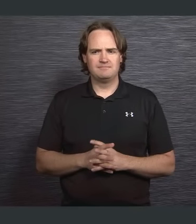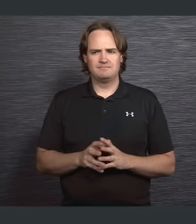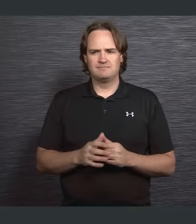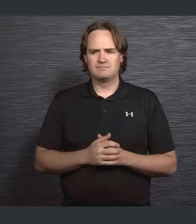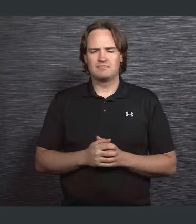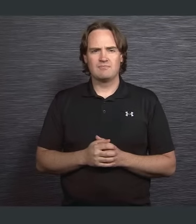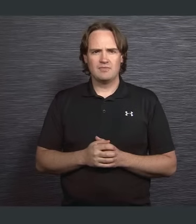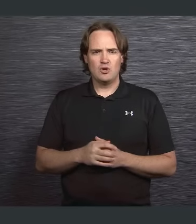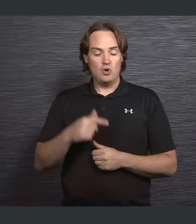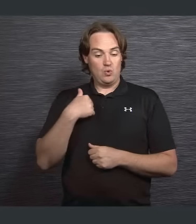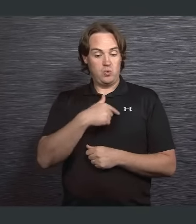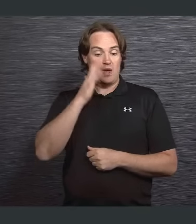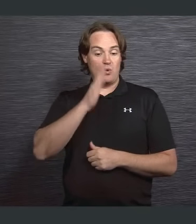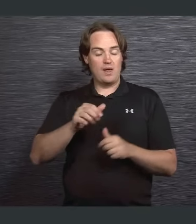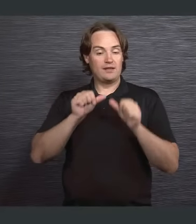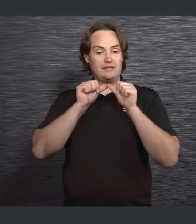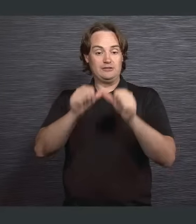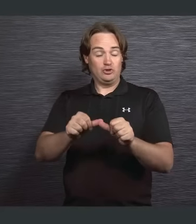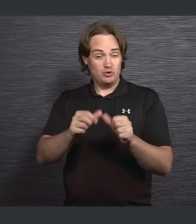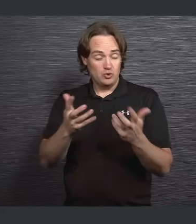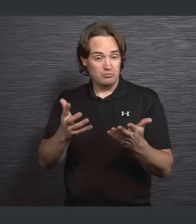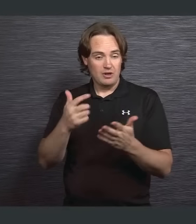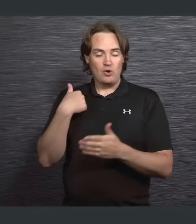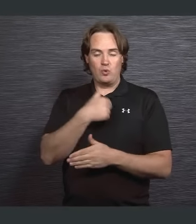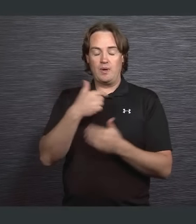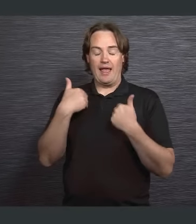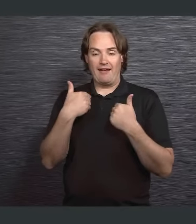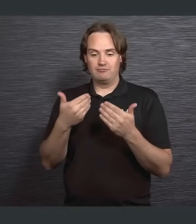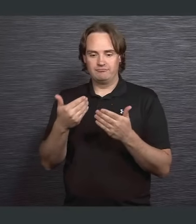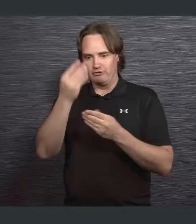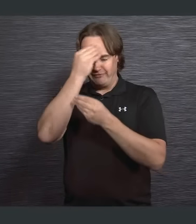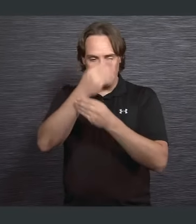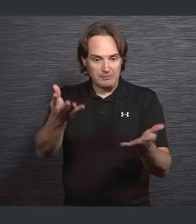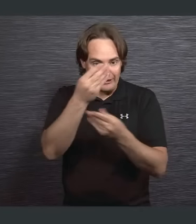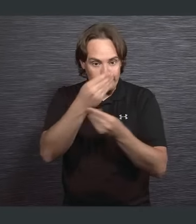Thank you, Kim. As you can see, we will continue to evolve our